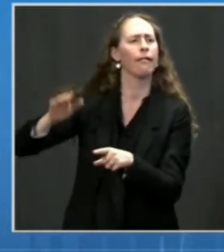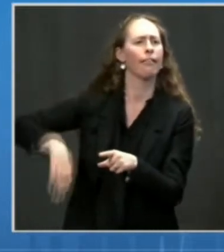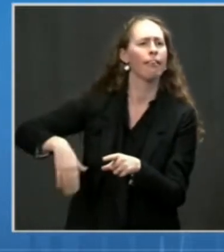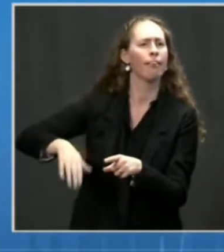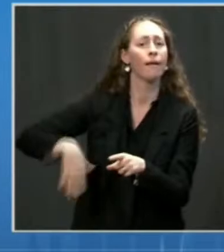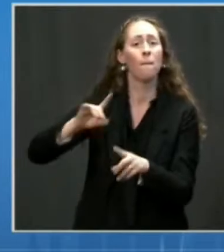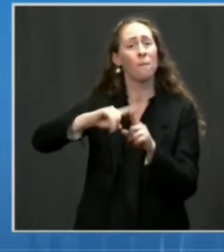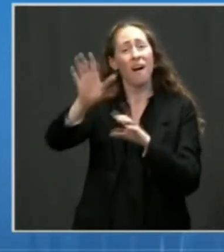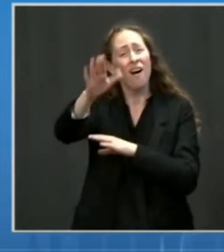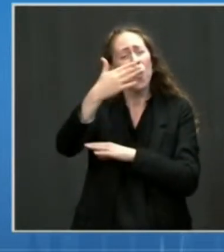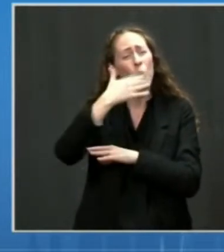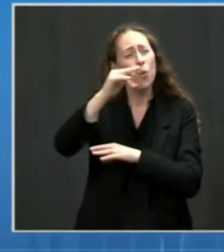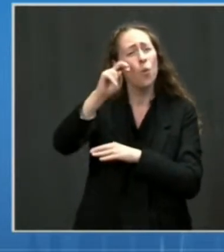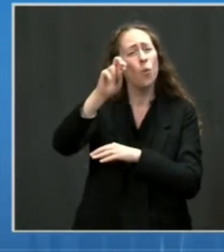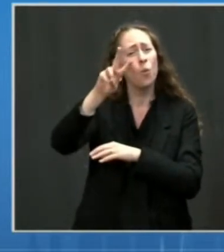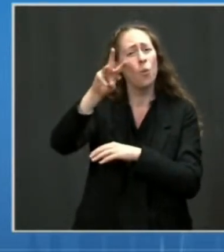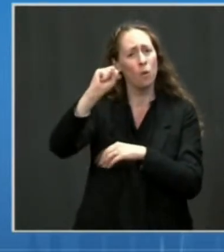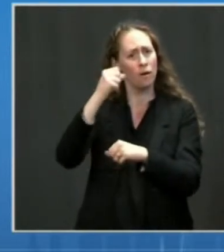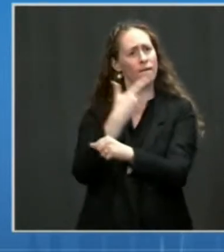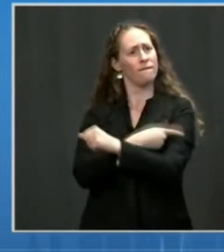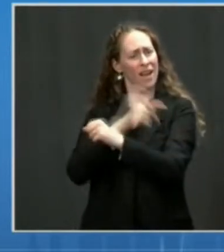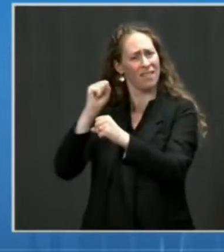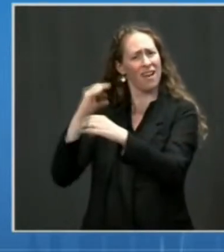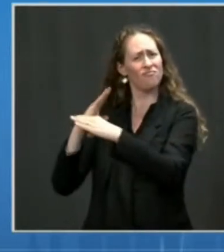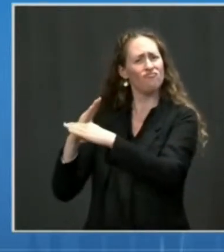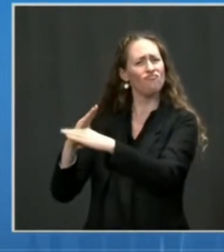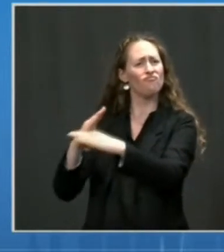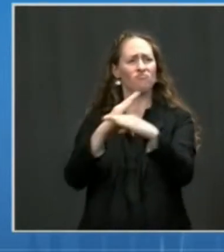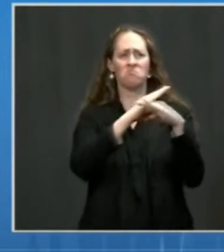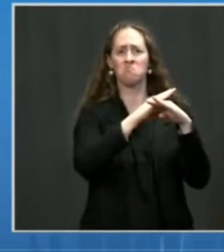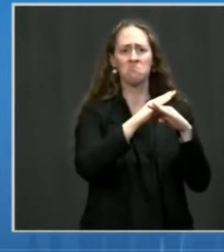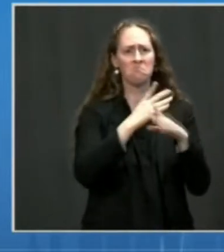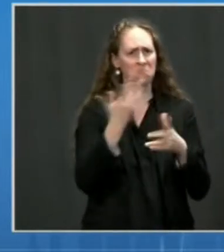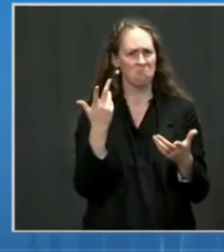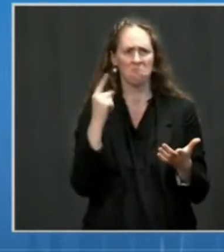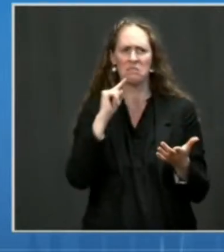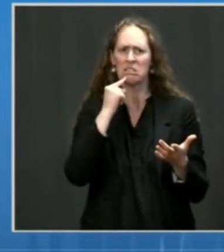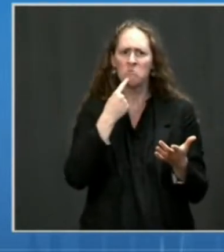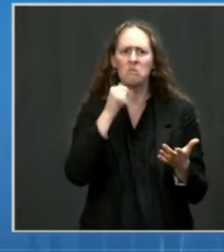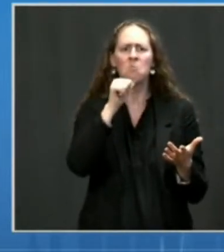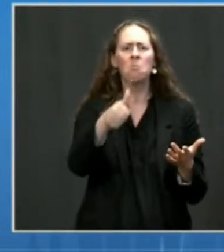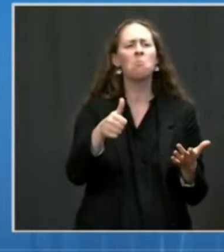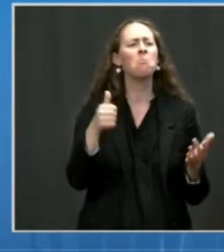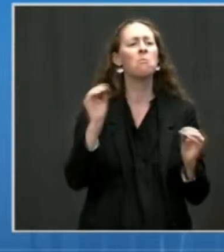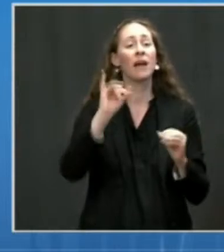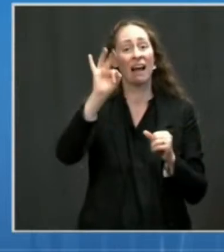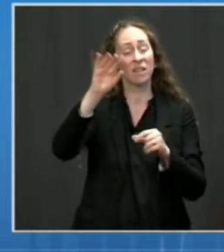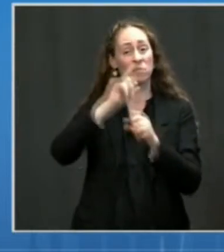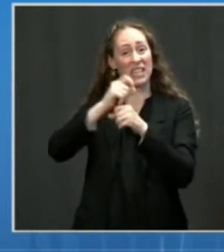UNFORTUNATELY, THEY NO LONGER DO WITH DELTA. THE GOOD NEWS IS THAT THE VACCINES REALLY DO WORK TO